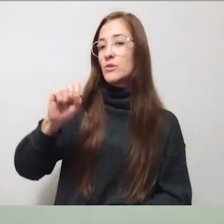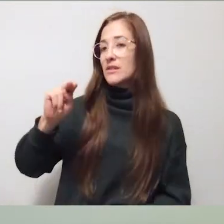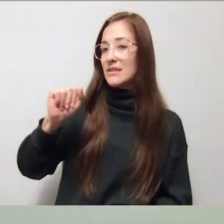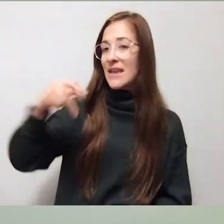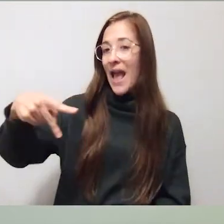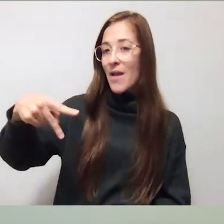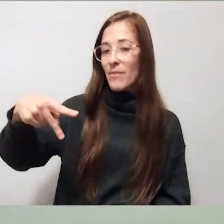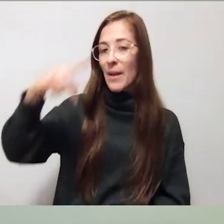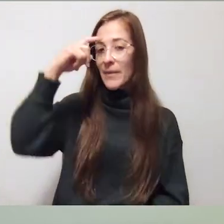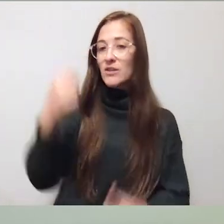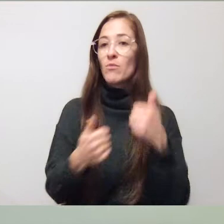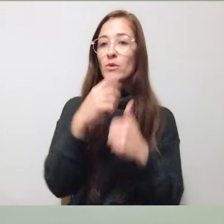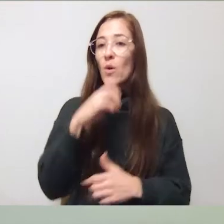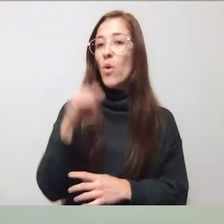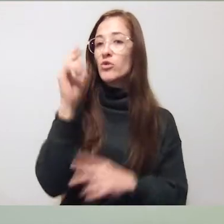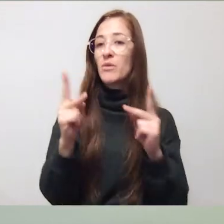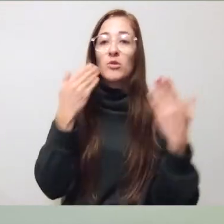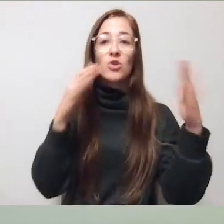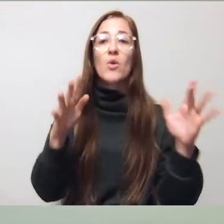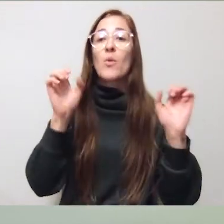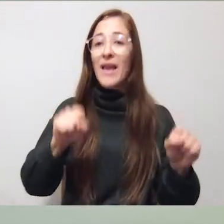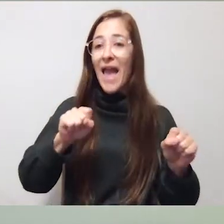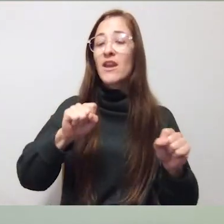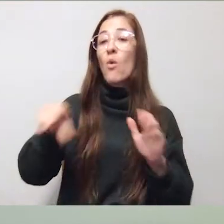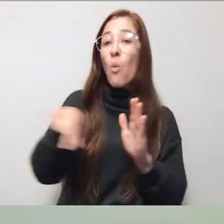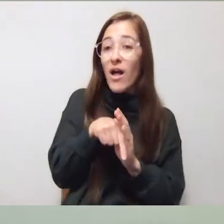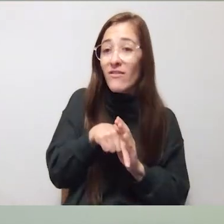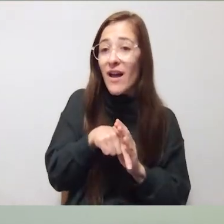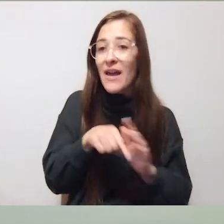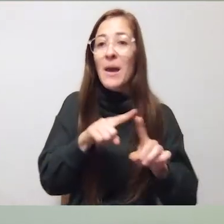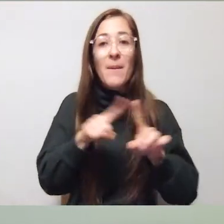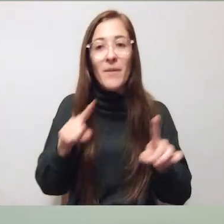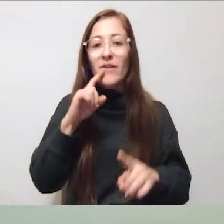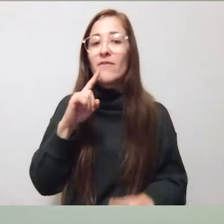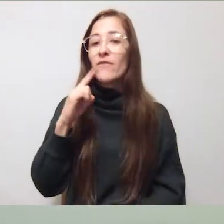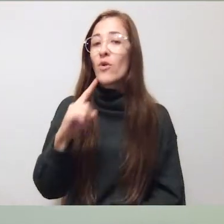don't know that they could qualify for SNAP and on average for older New Yorkers, it's $3,000 a year.